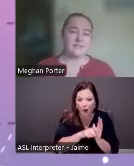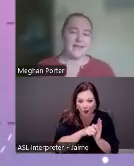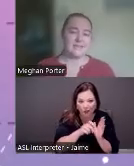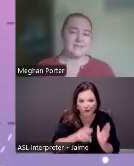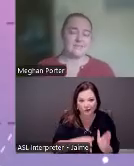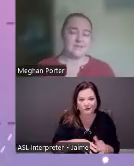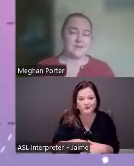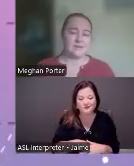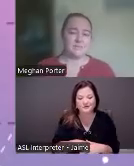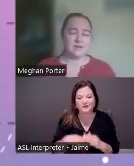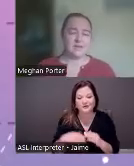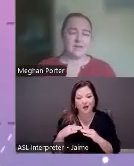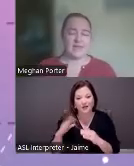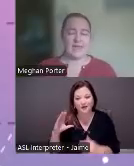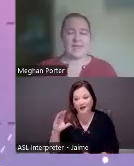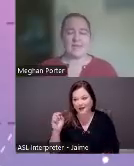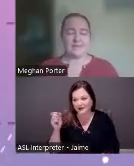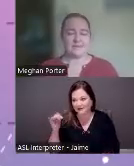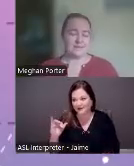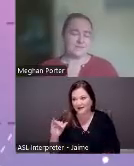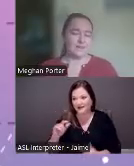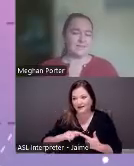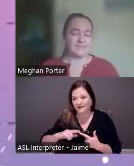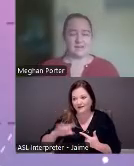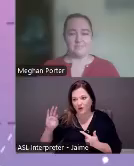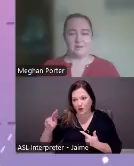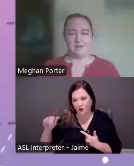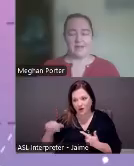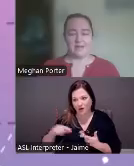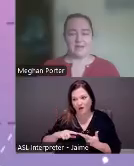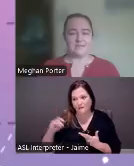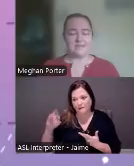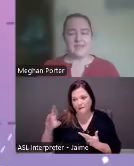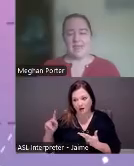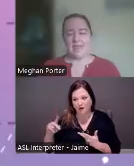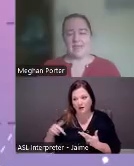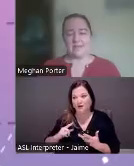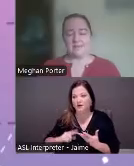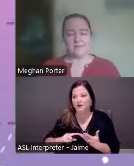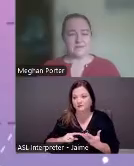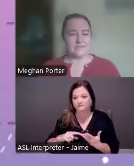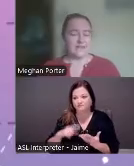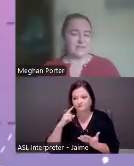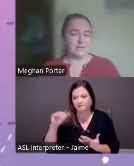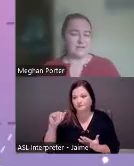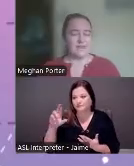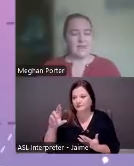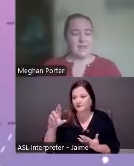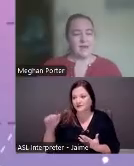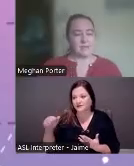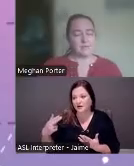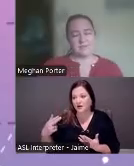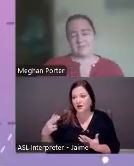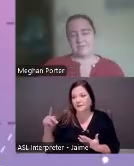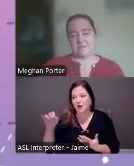Kassidy, Fiona, and Mark, and as well as Sarah Parker-Harris, and, of course, NIDILRR, who is our funder.